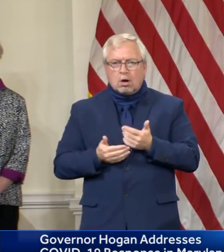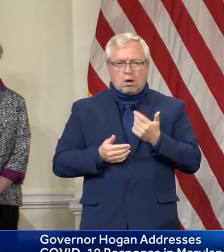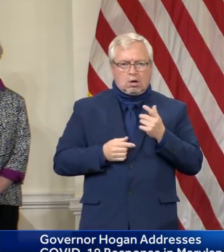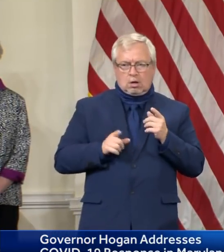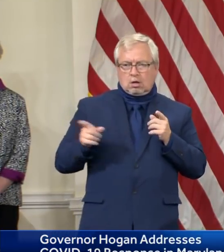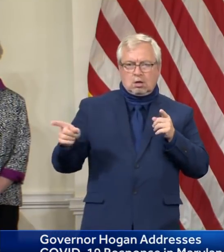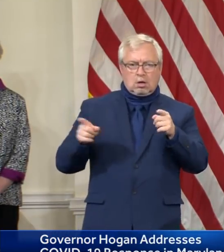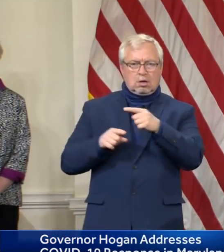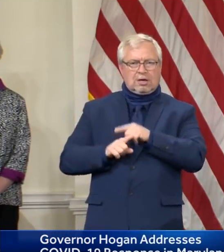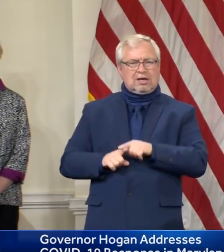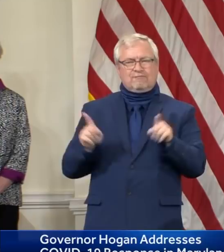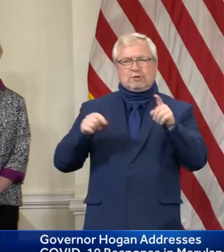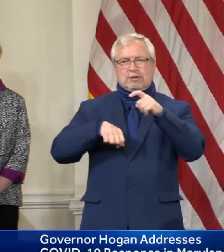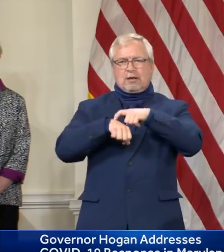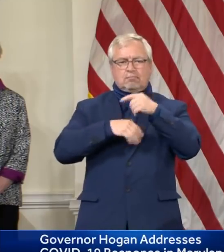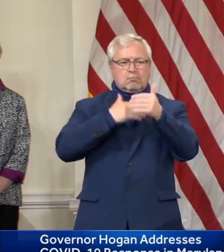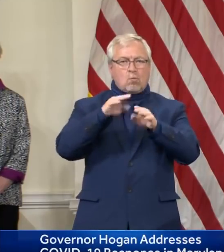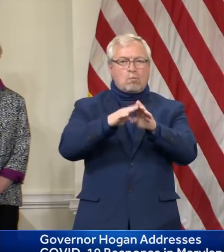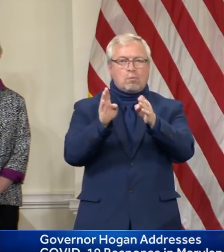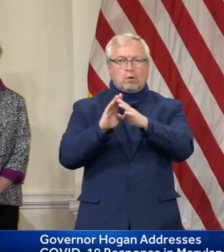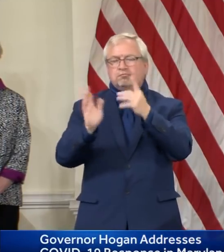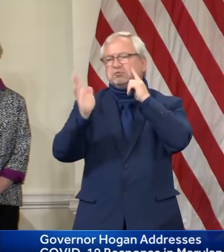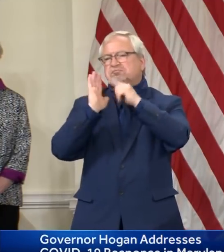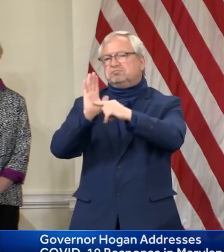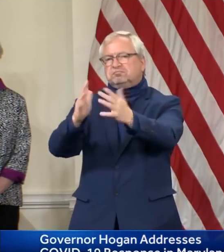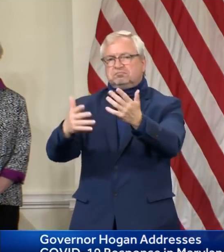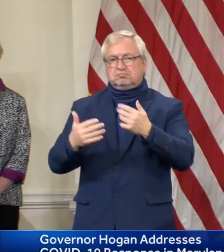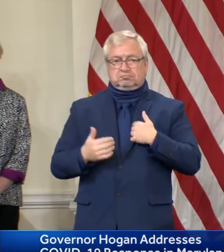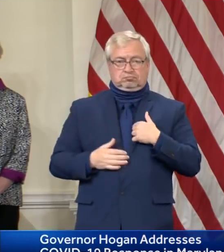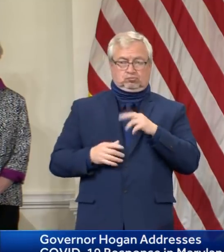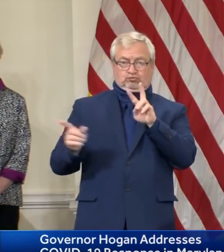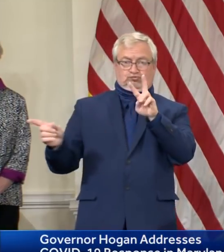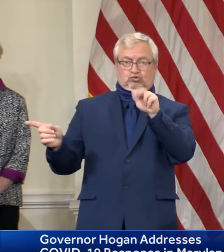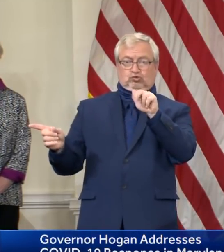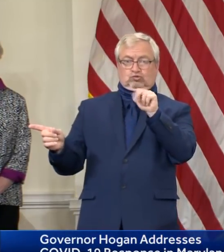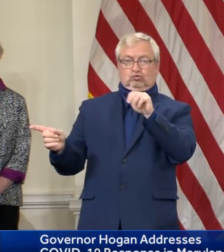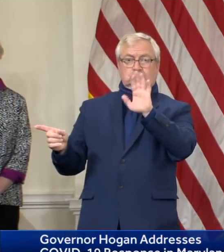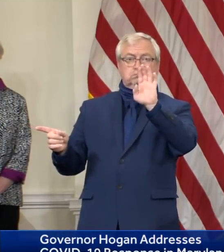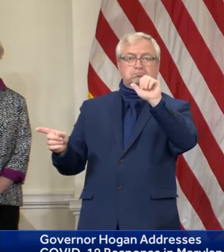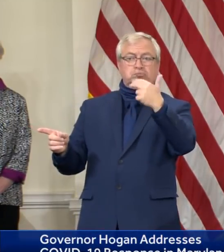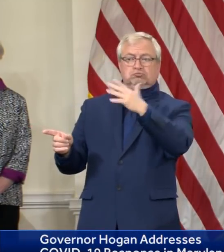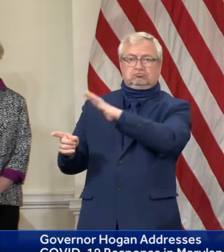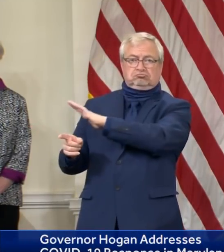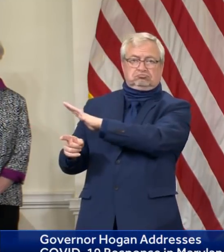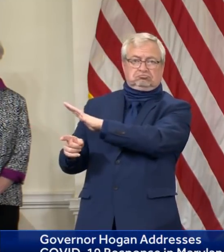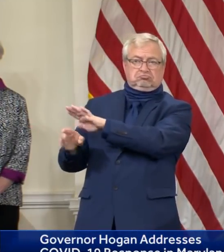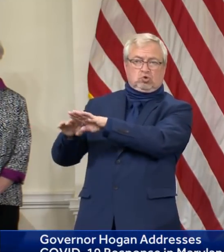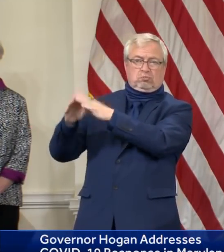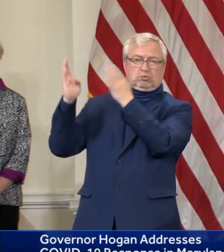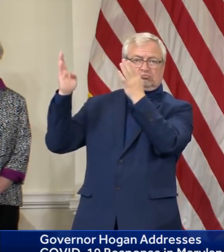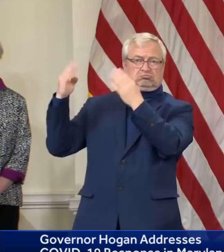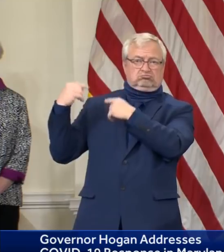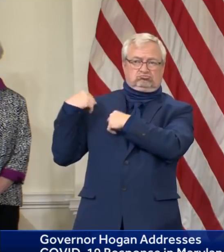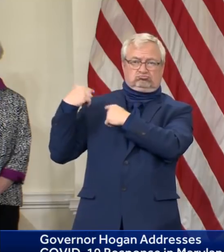BUT THERE ARE LITTLE DIFFERENCES ABOUT THE TIMING OF WHEN WE CLOSE THINGS AND WHAT ORDERS WE TOOK.